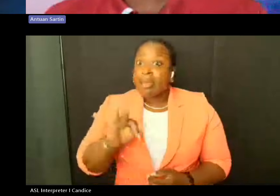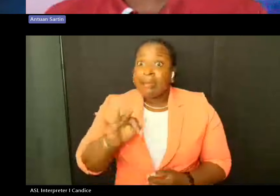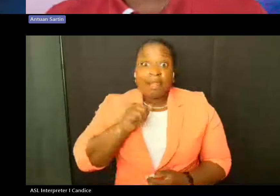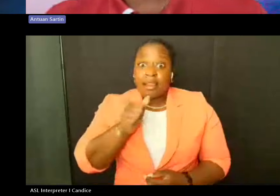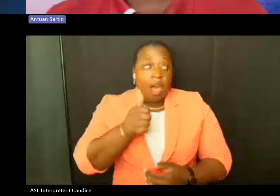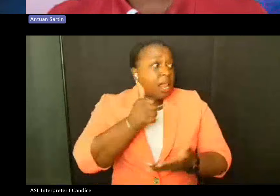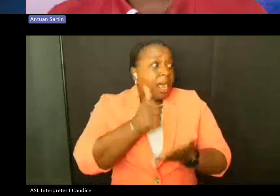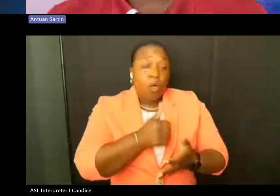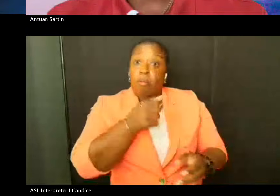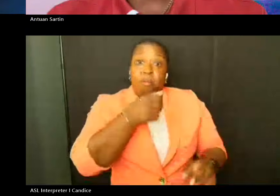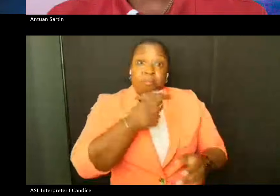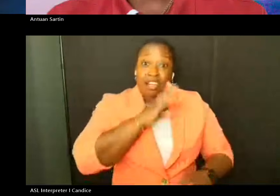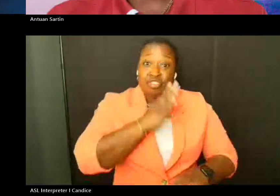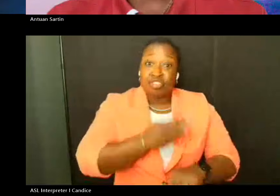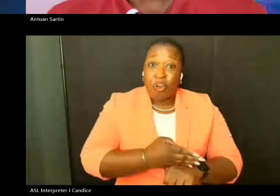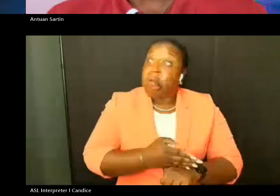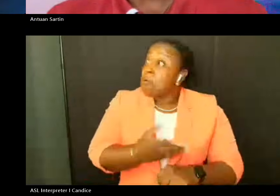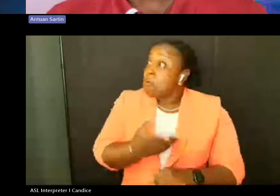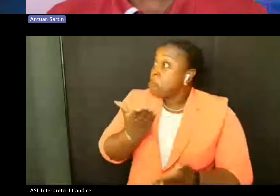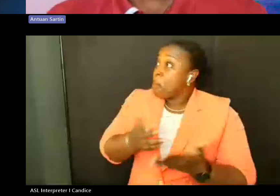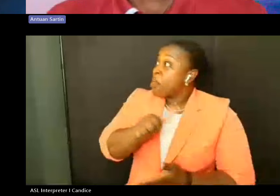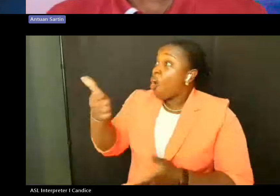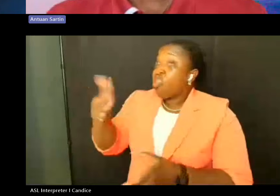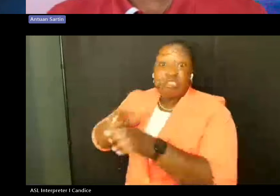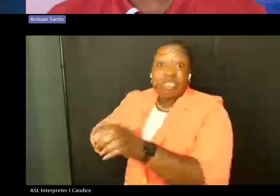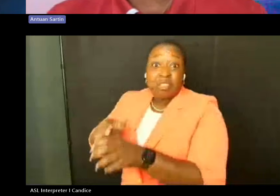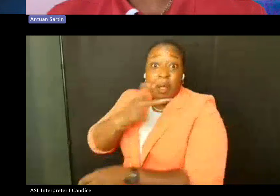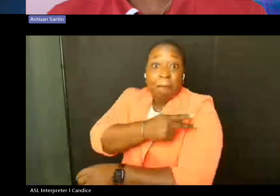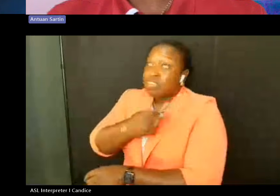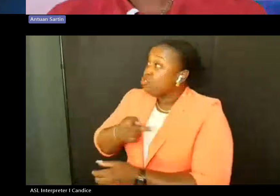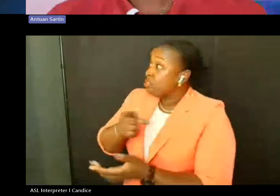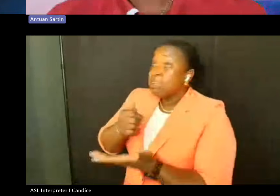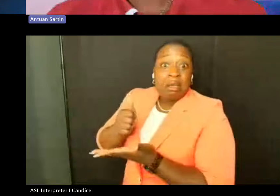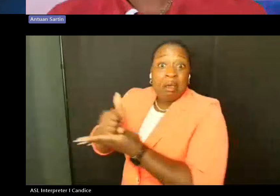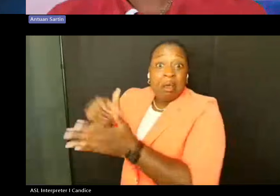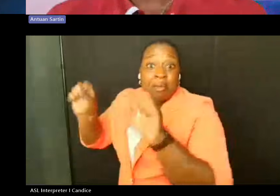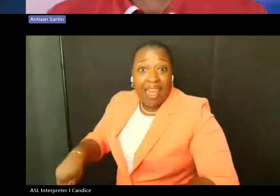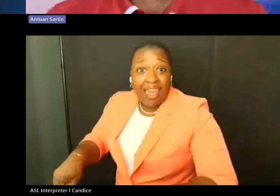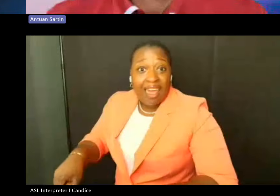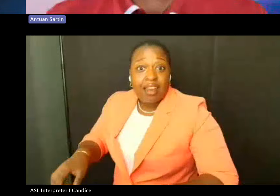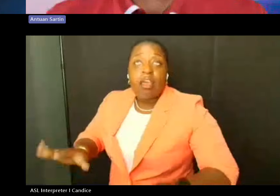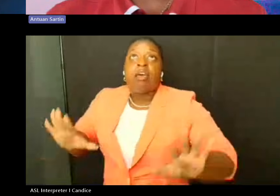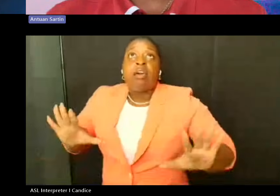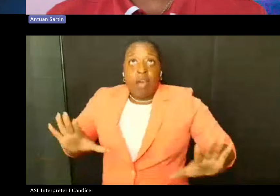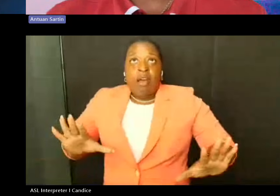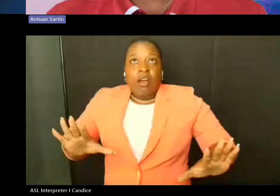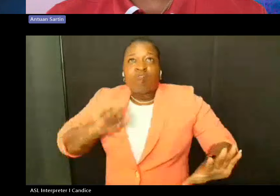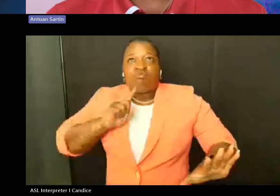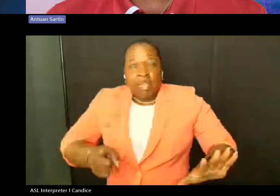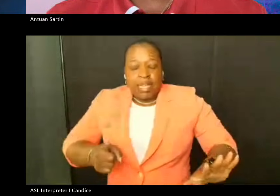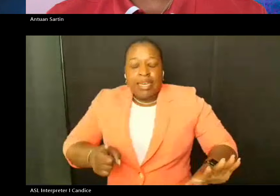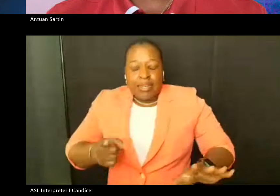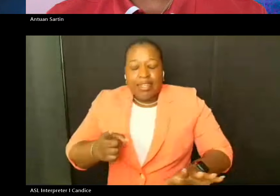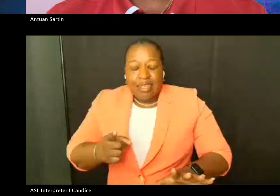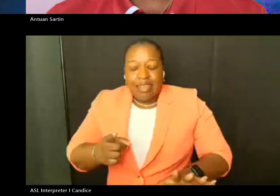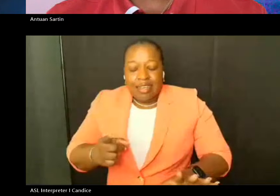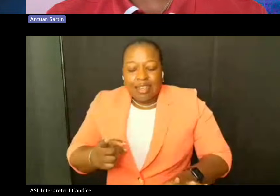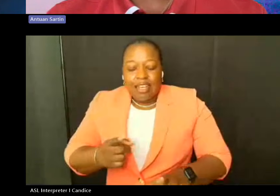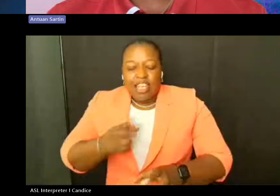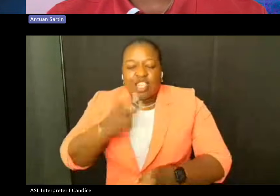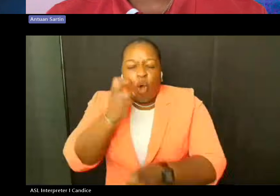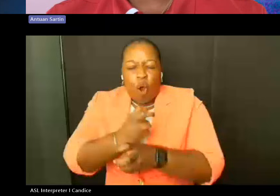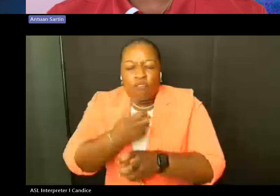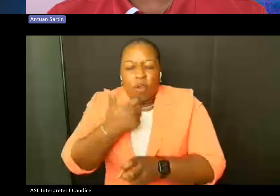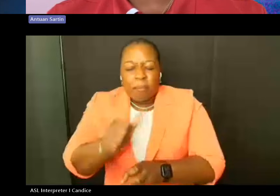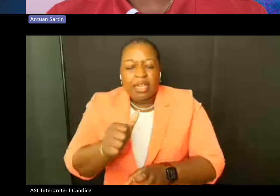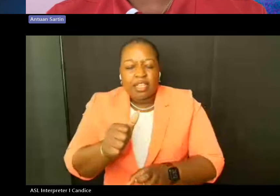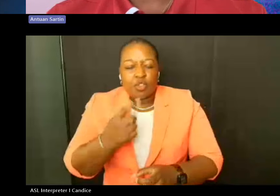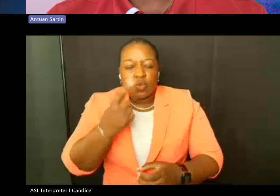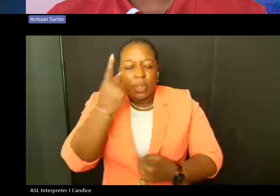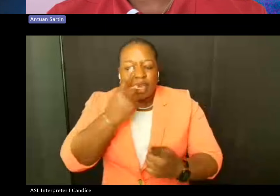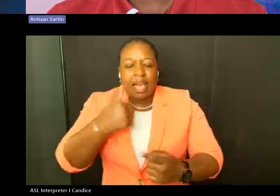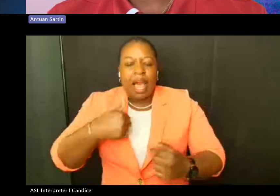someone else. And that's a tough pill to swallow, but I am very understanding of it and I understand